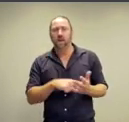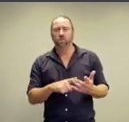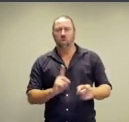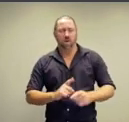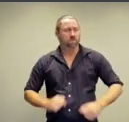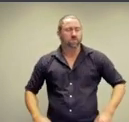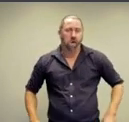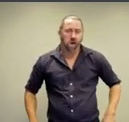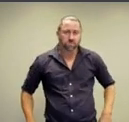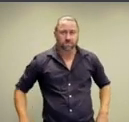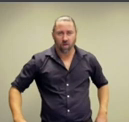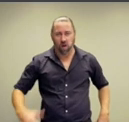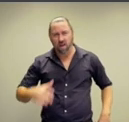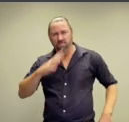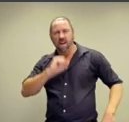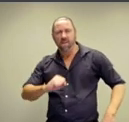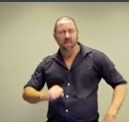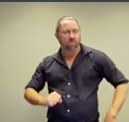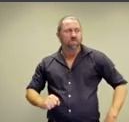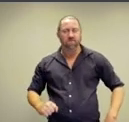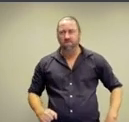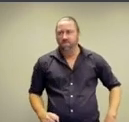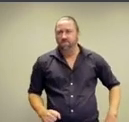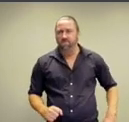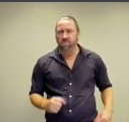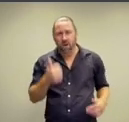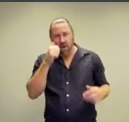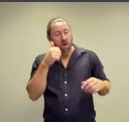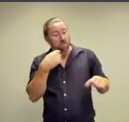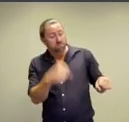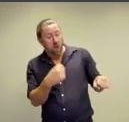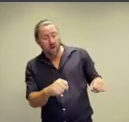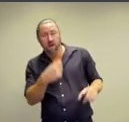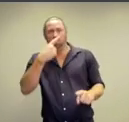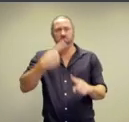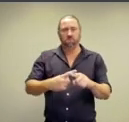masculinity, you know, typified by bikers, the